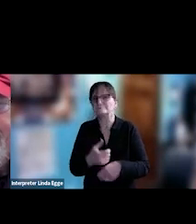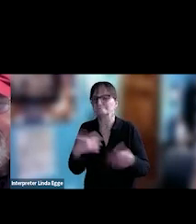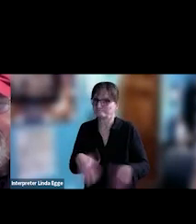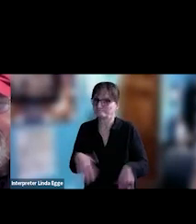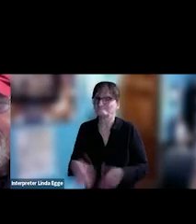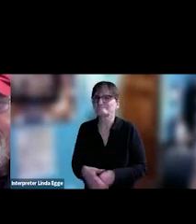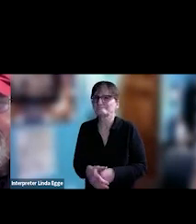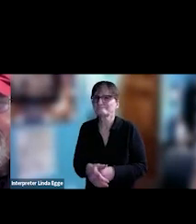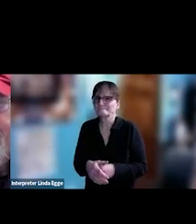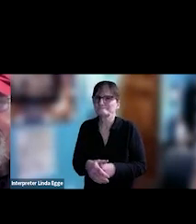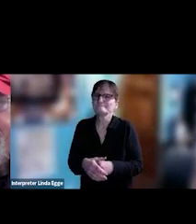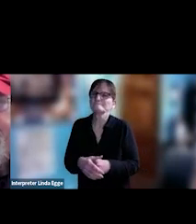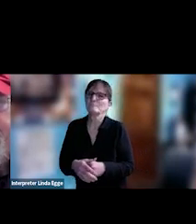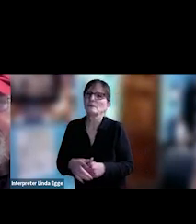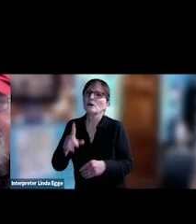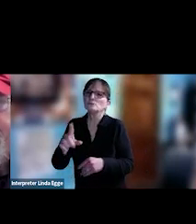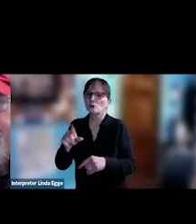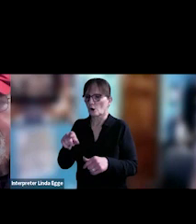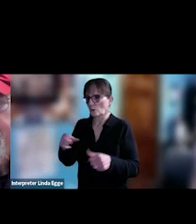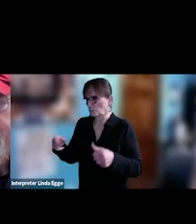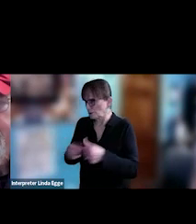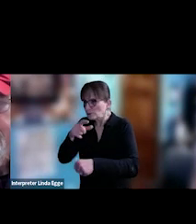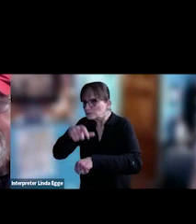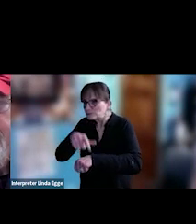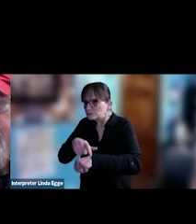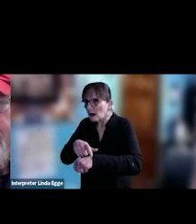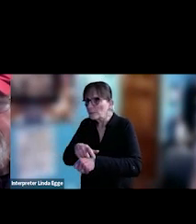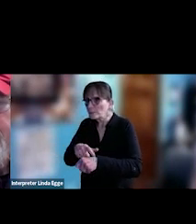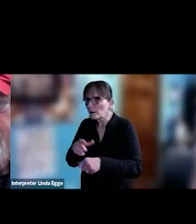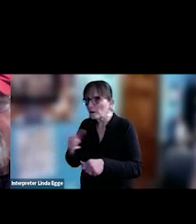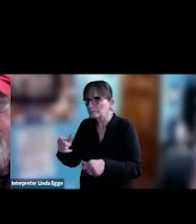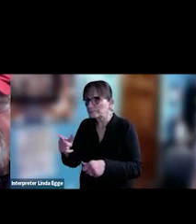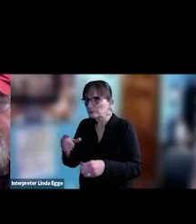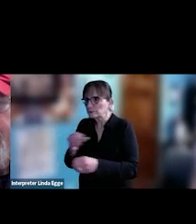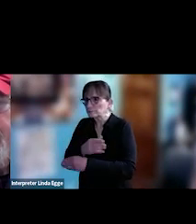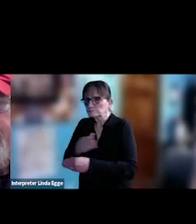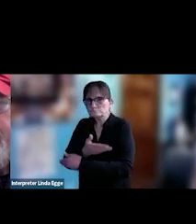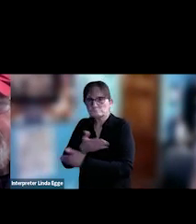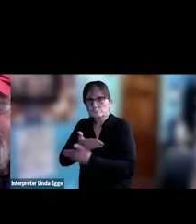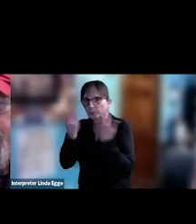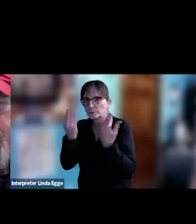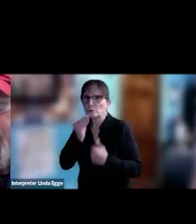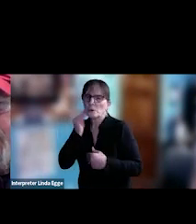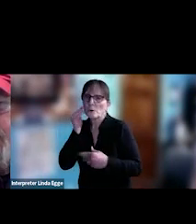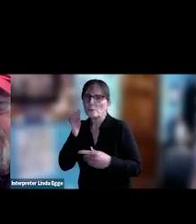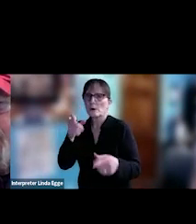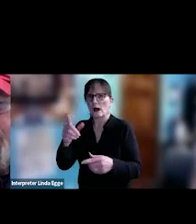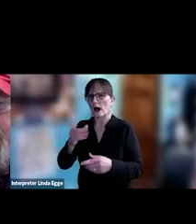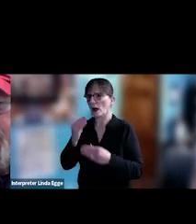And was this your first time of homelessness? Well, I was homeless back in the '80s,